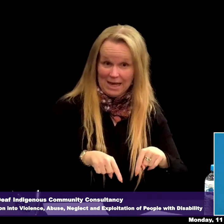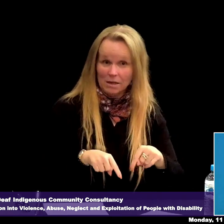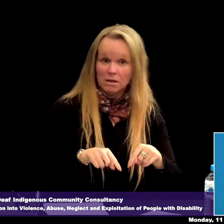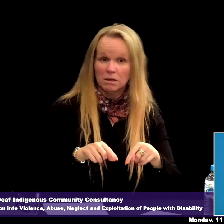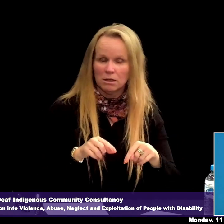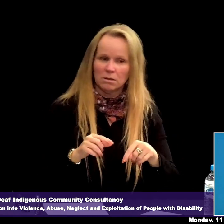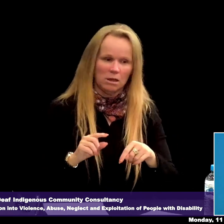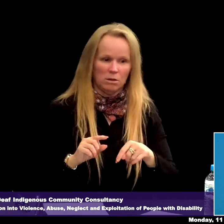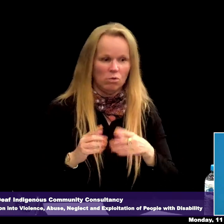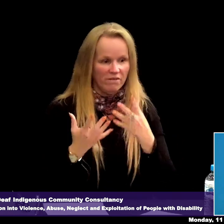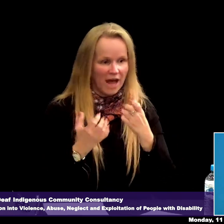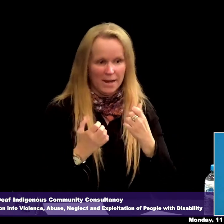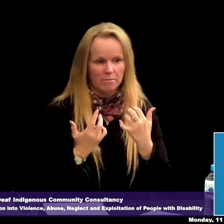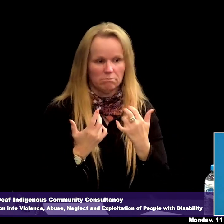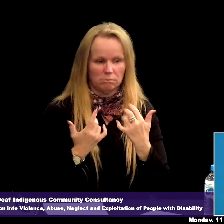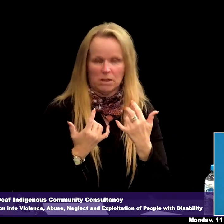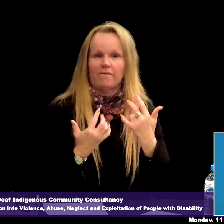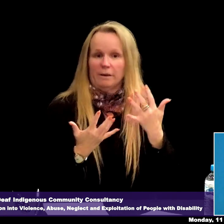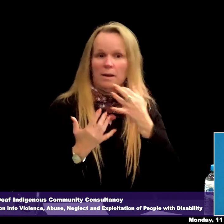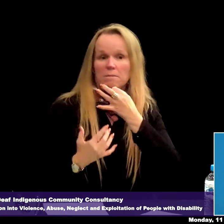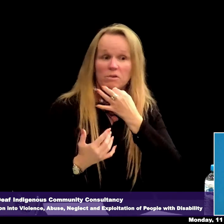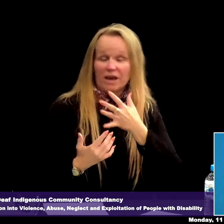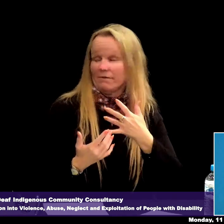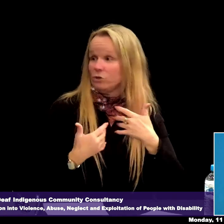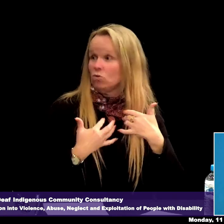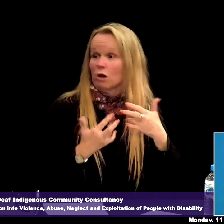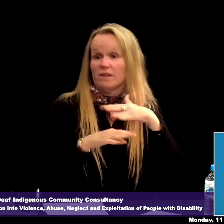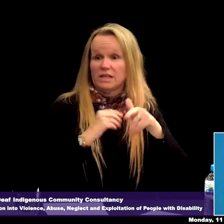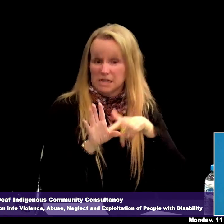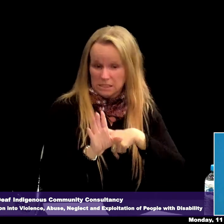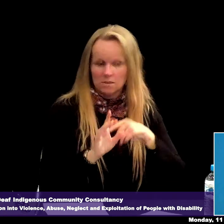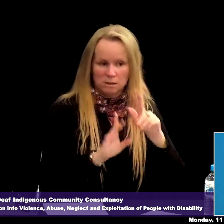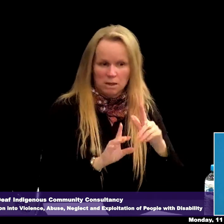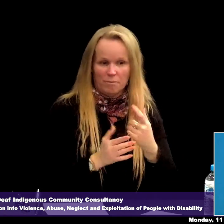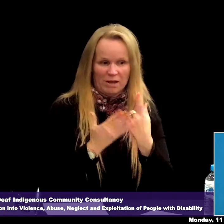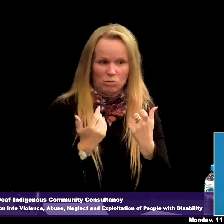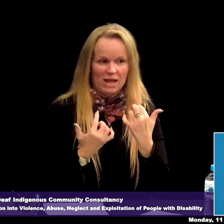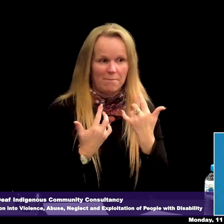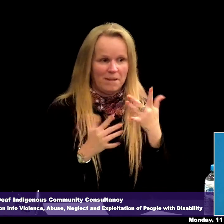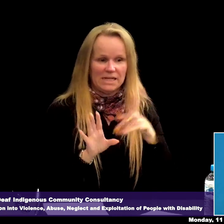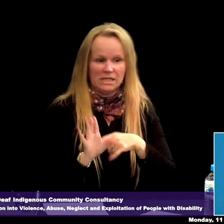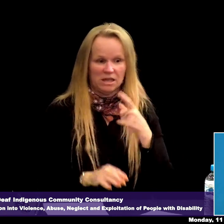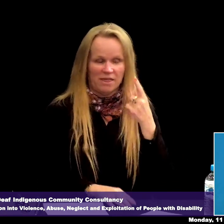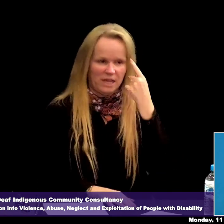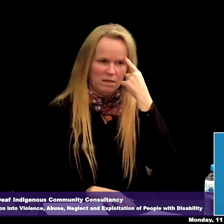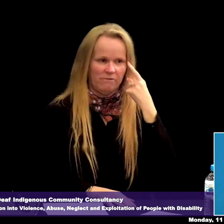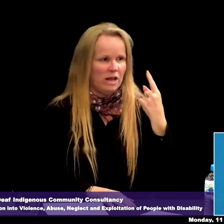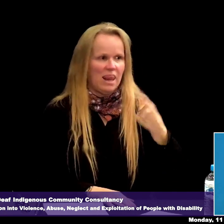The Auslan interpreters, they're here, we've had a few over the years, but for many years